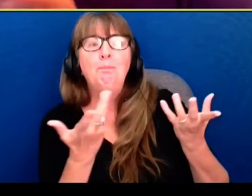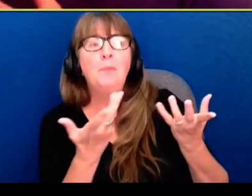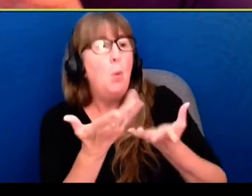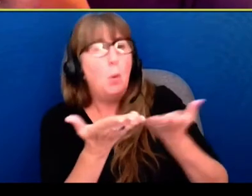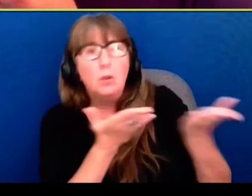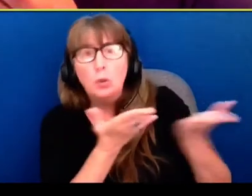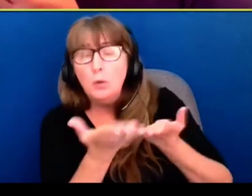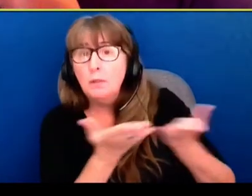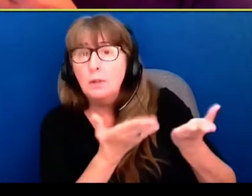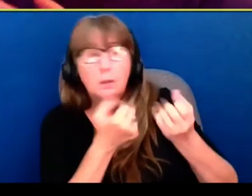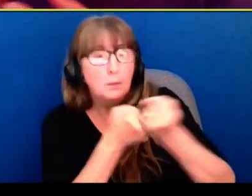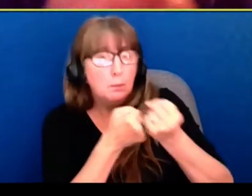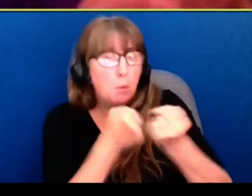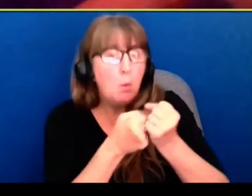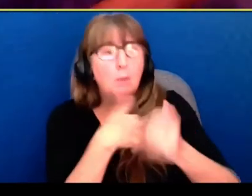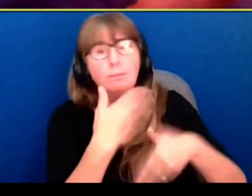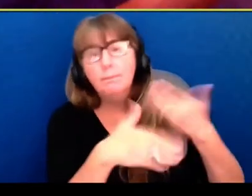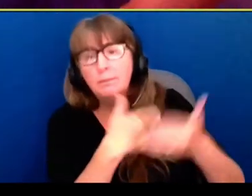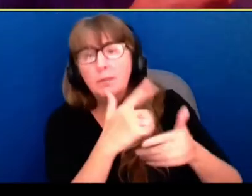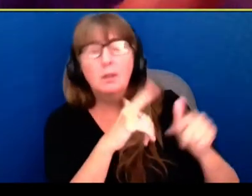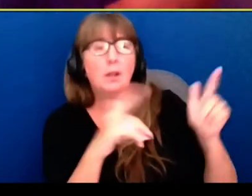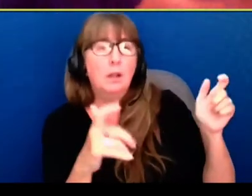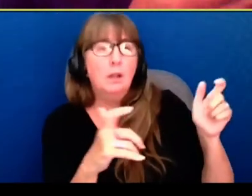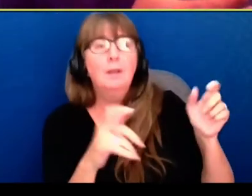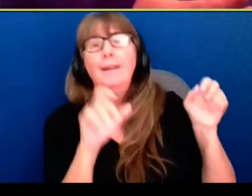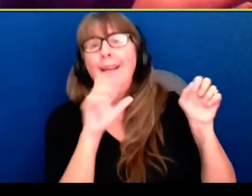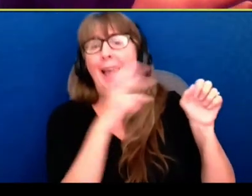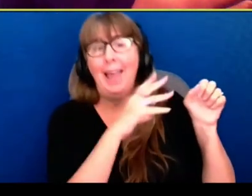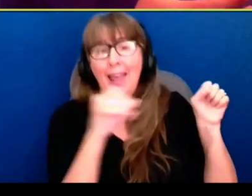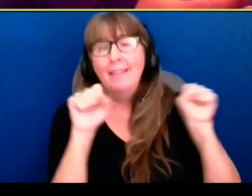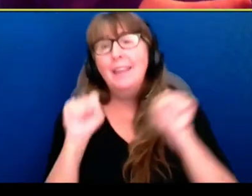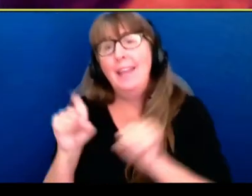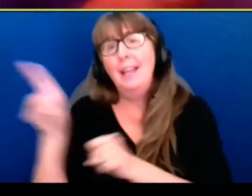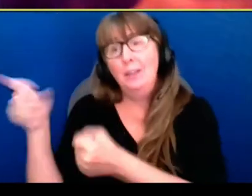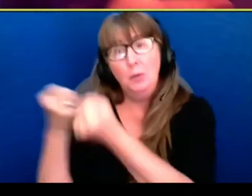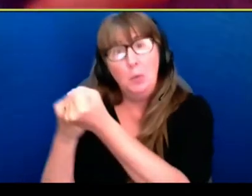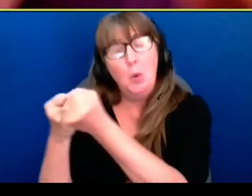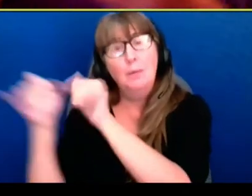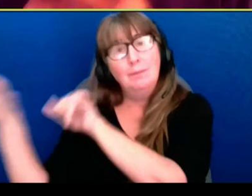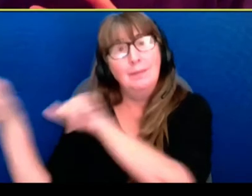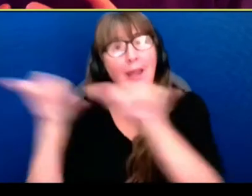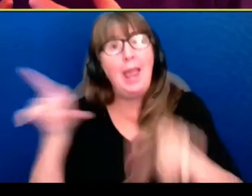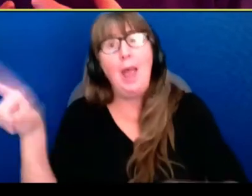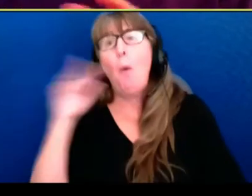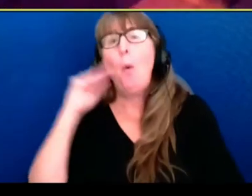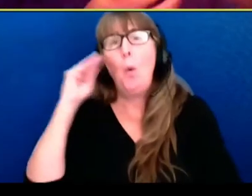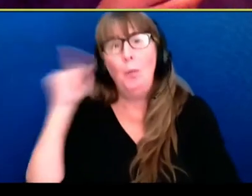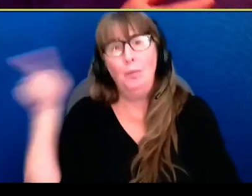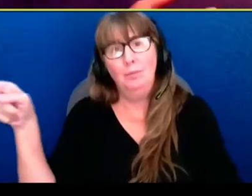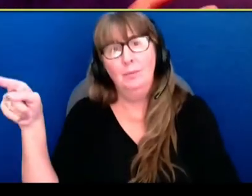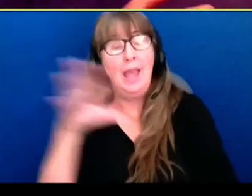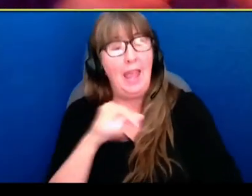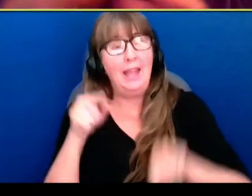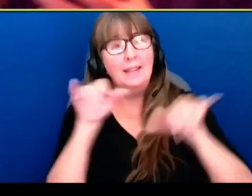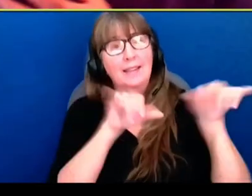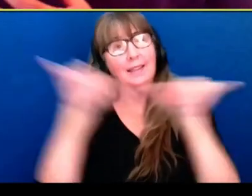supports you're taking place. They can also support those at home, and vice versa. If there's problems at home problems